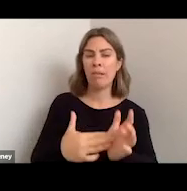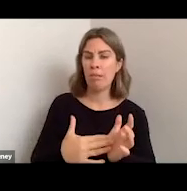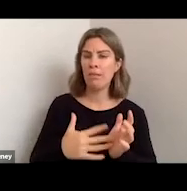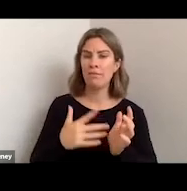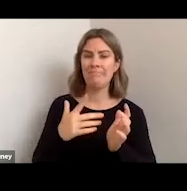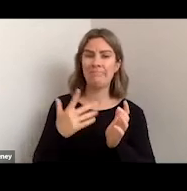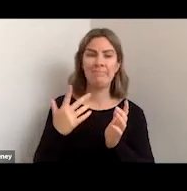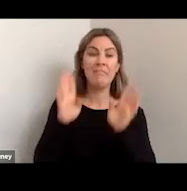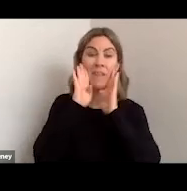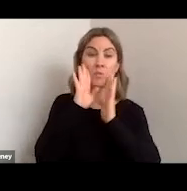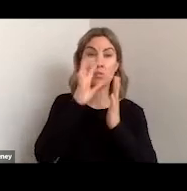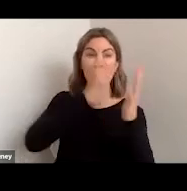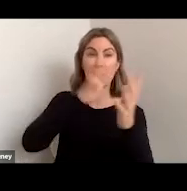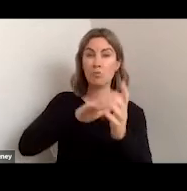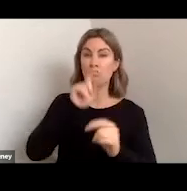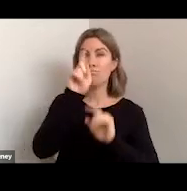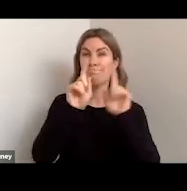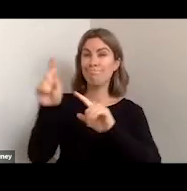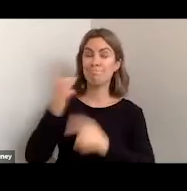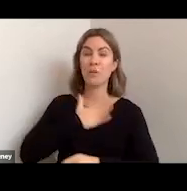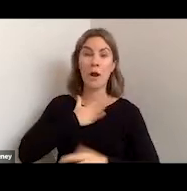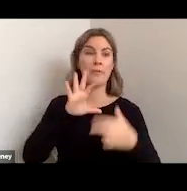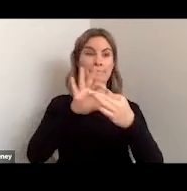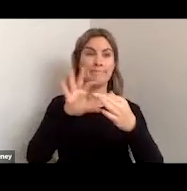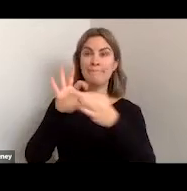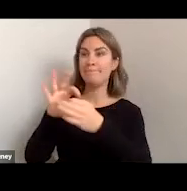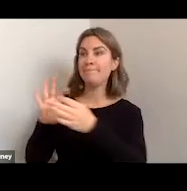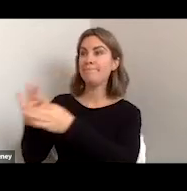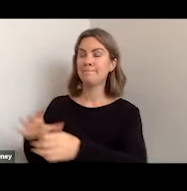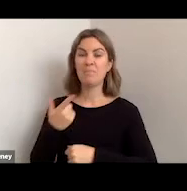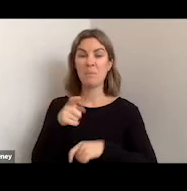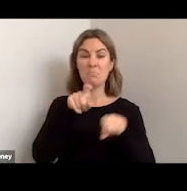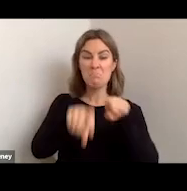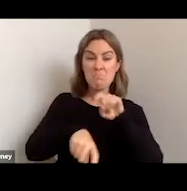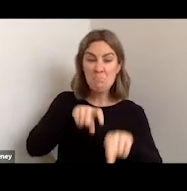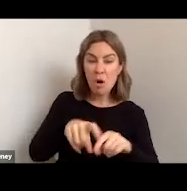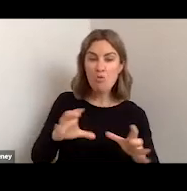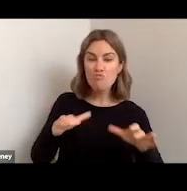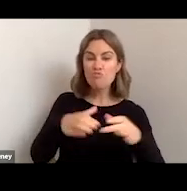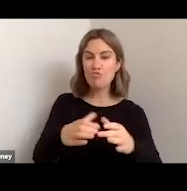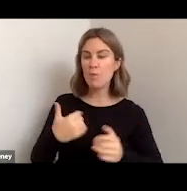Group, or maybe you like bicycles so you join a cycling group, those sort of things.